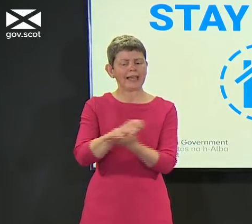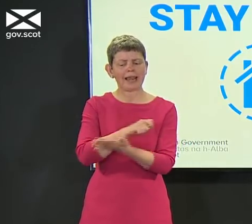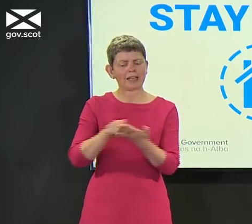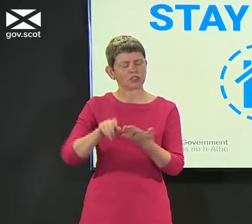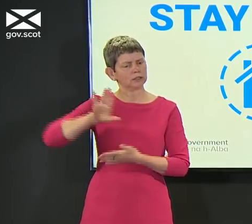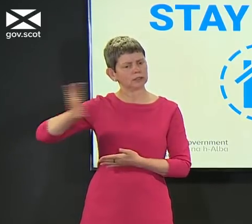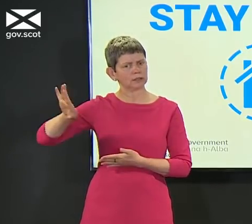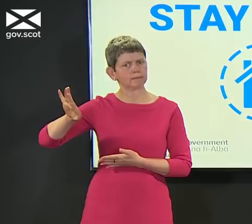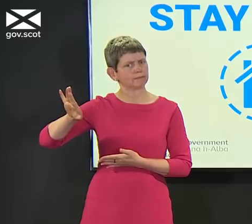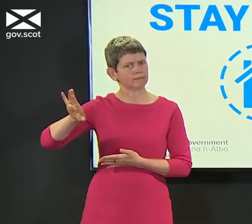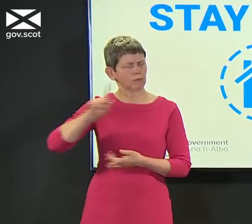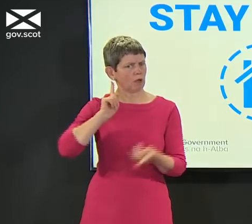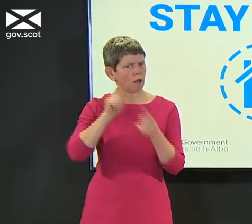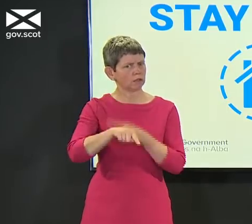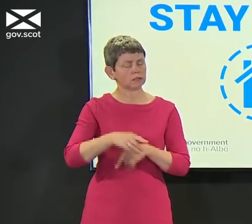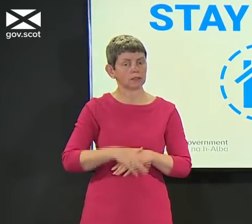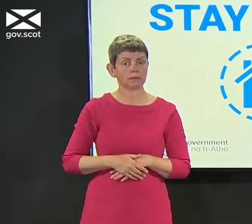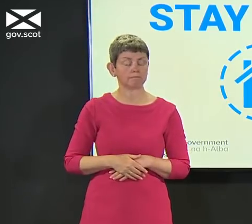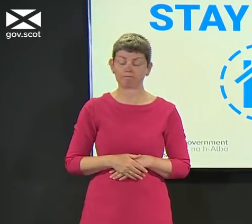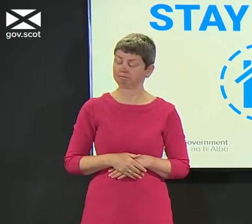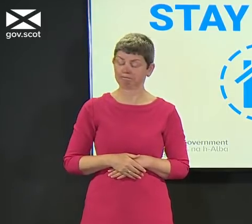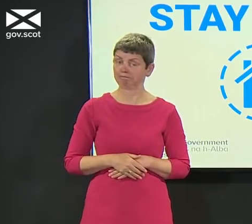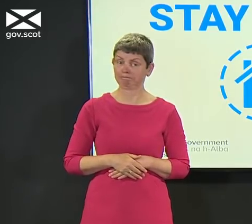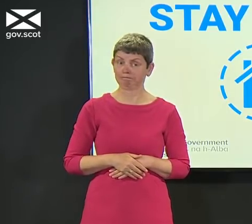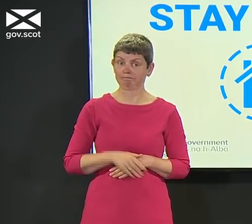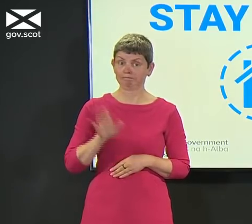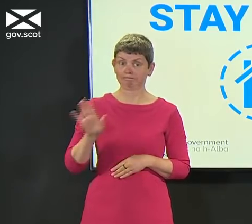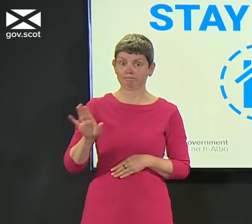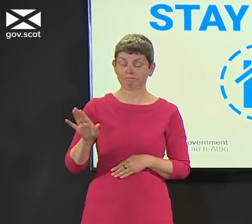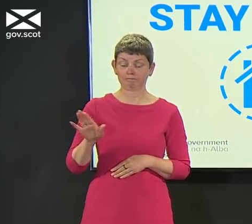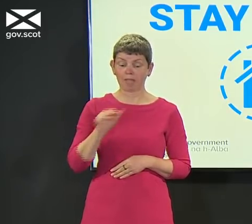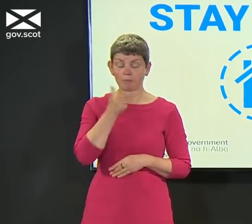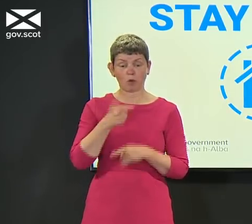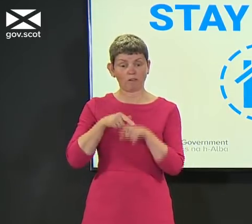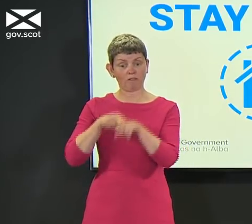it's not a consideration at all if i was acting on a an election timetable I'd probably be opening up